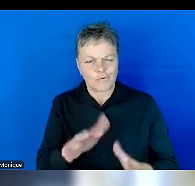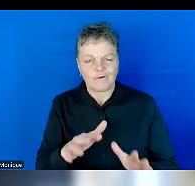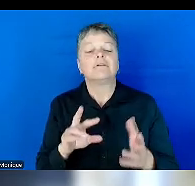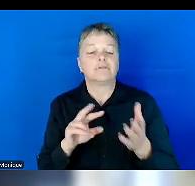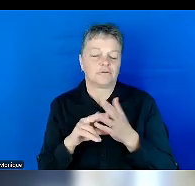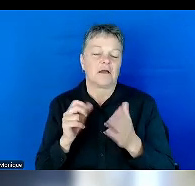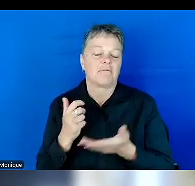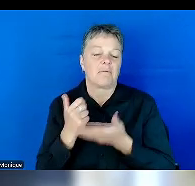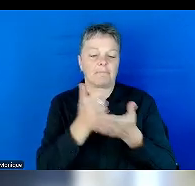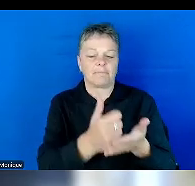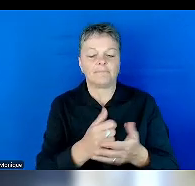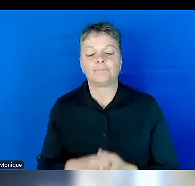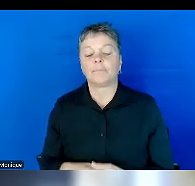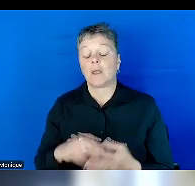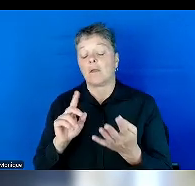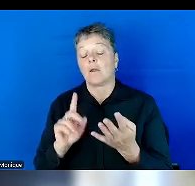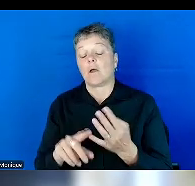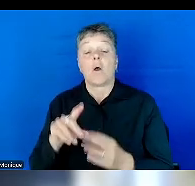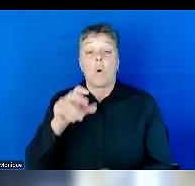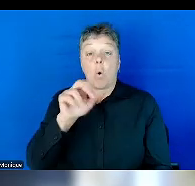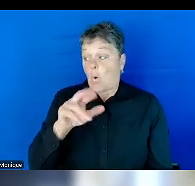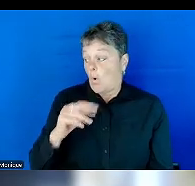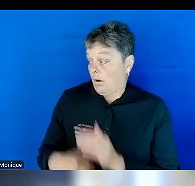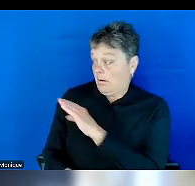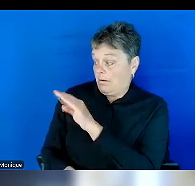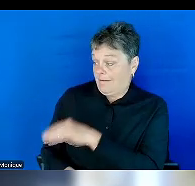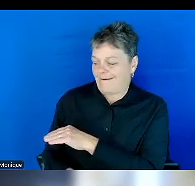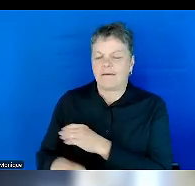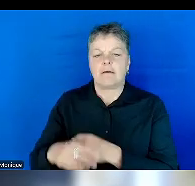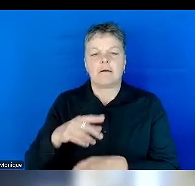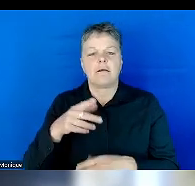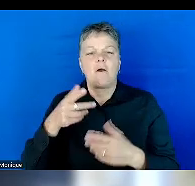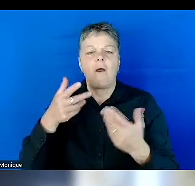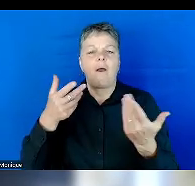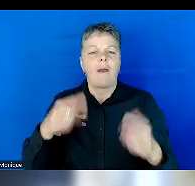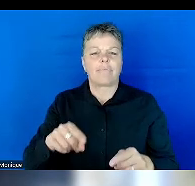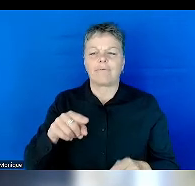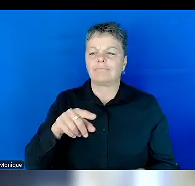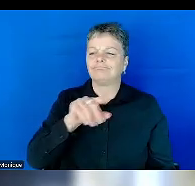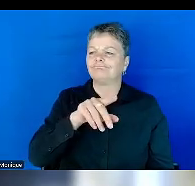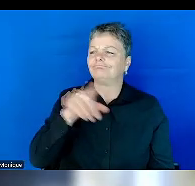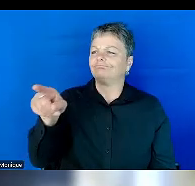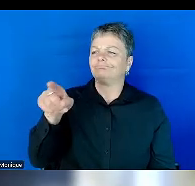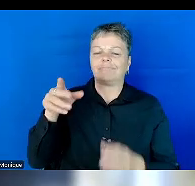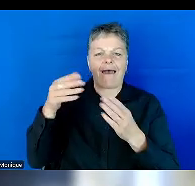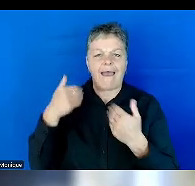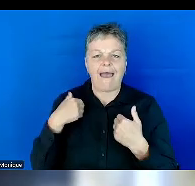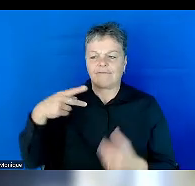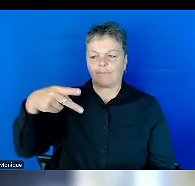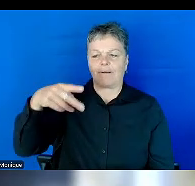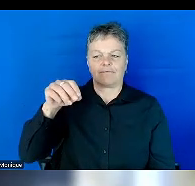power of attorney. So, how to cancel a power of attorney um for that person with disability. And